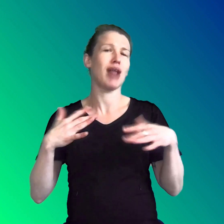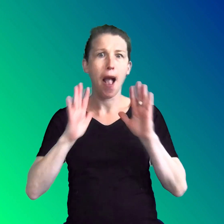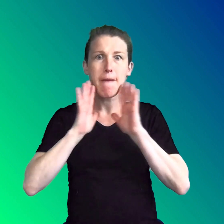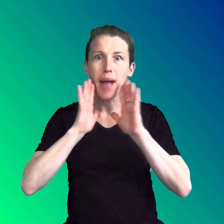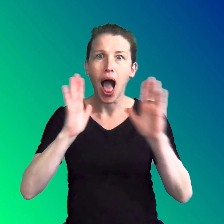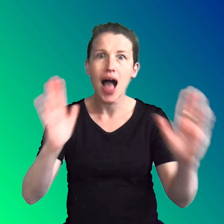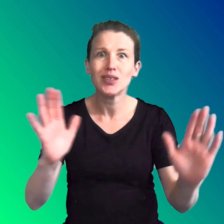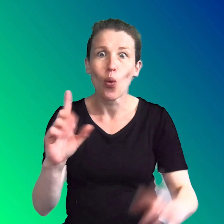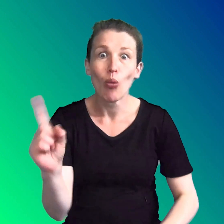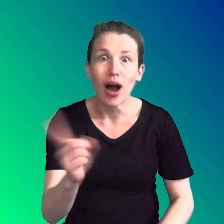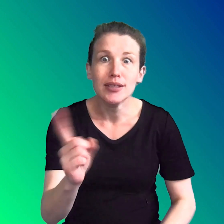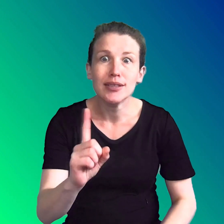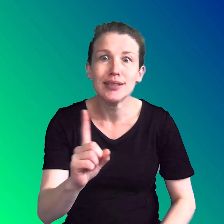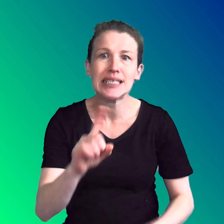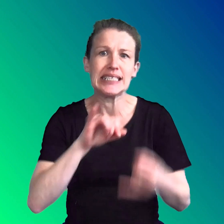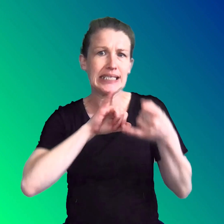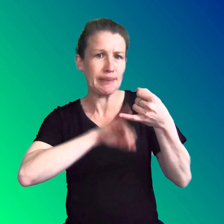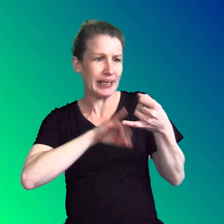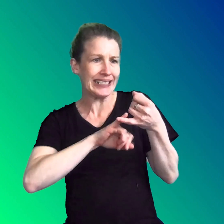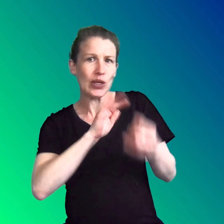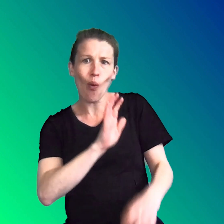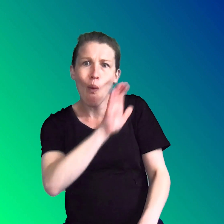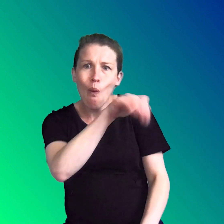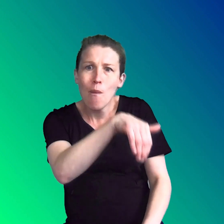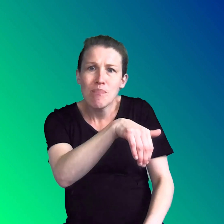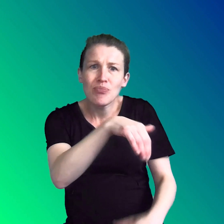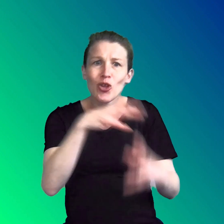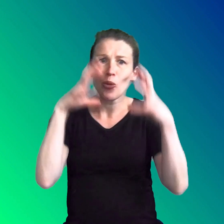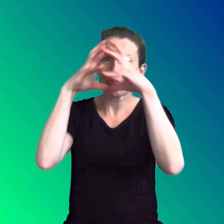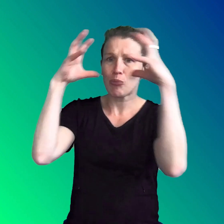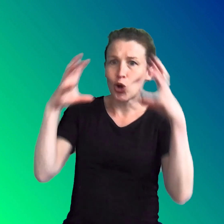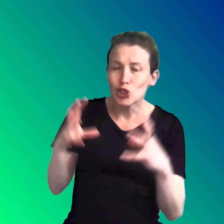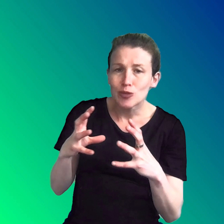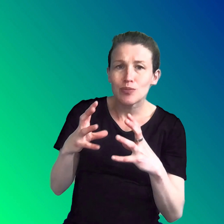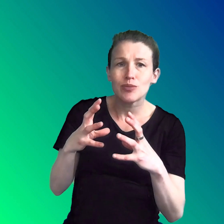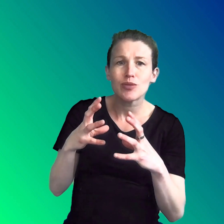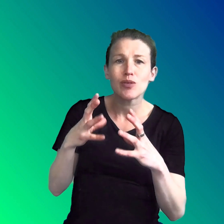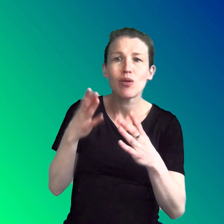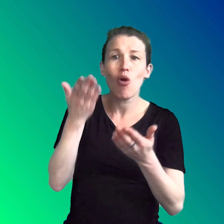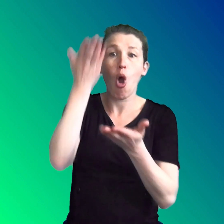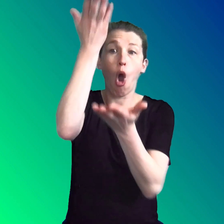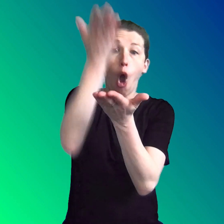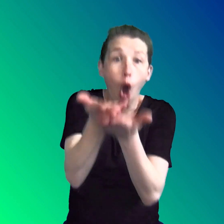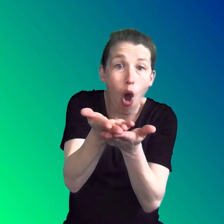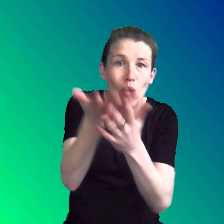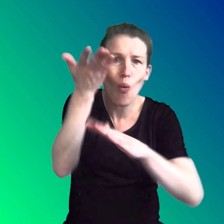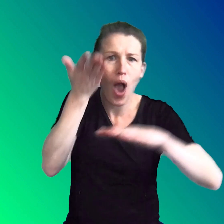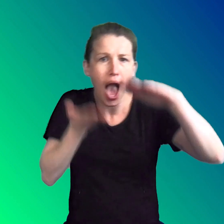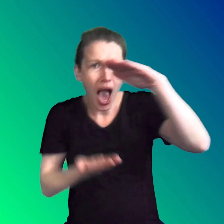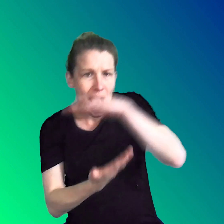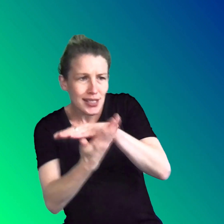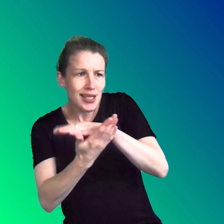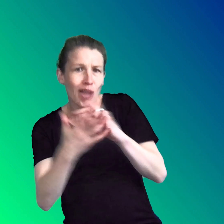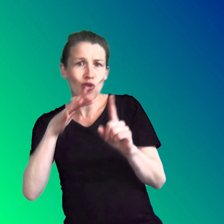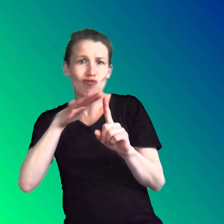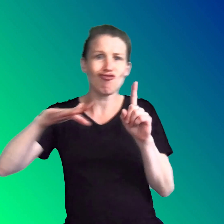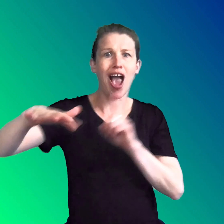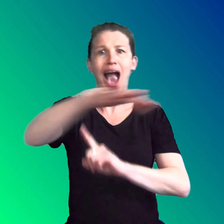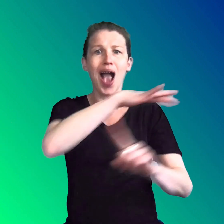And plants are amazing, they are homes for many species. They may live on under or around the bush,